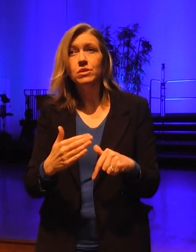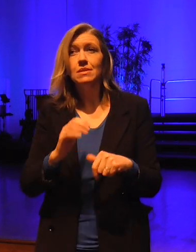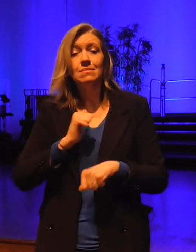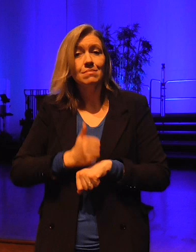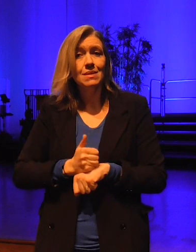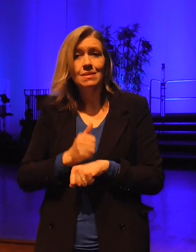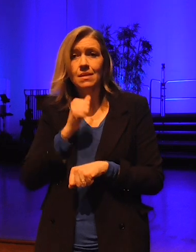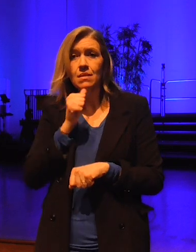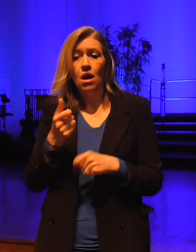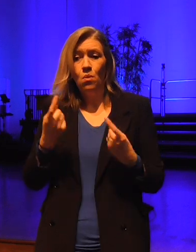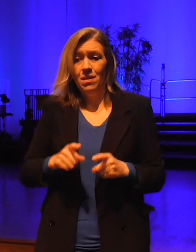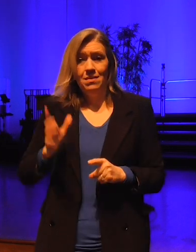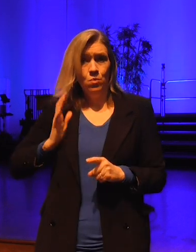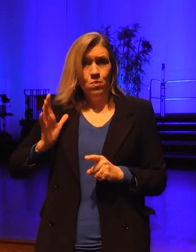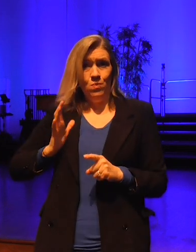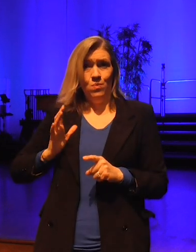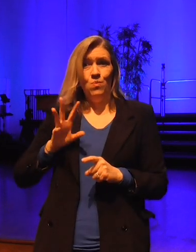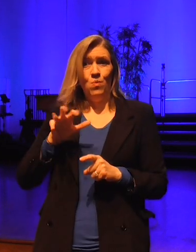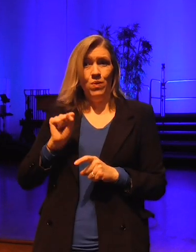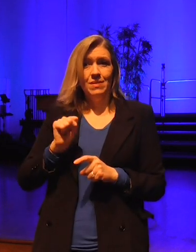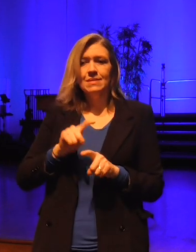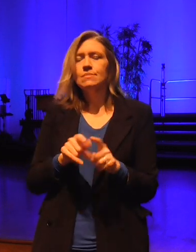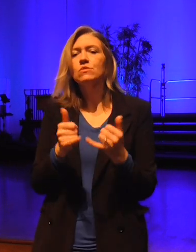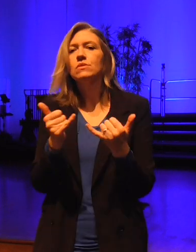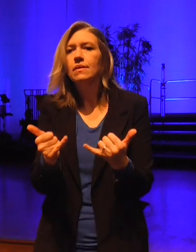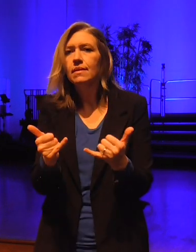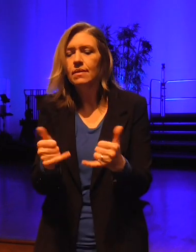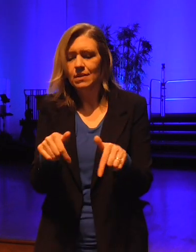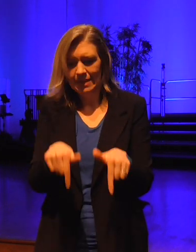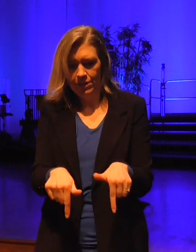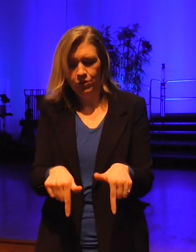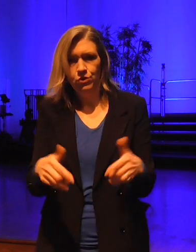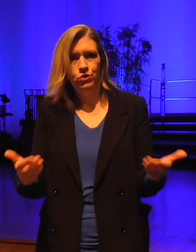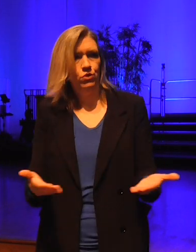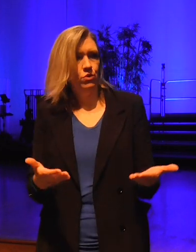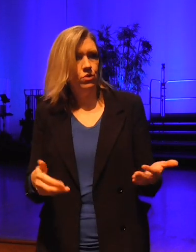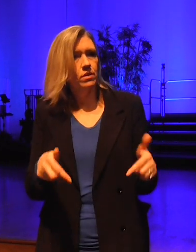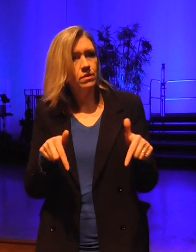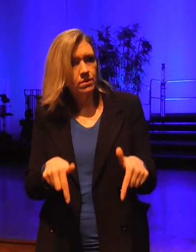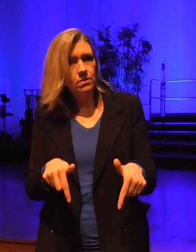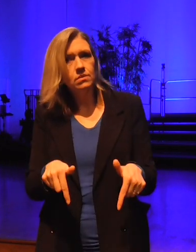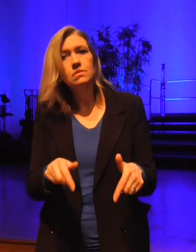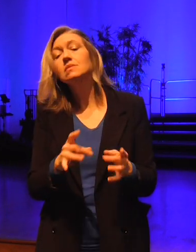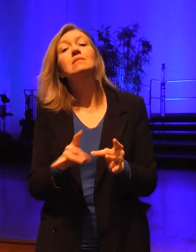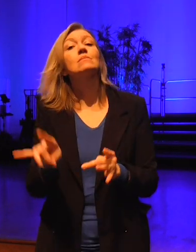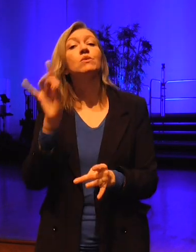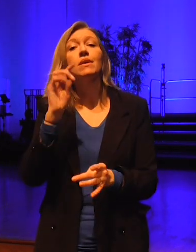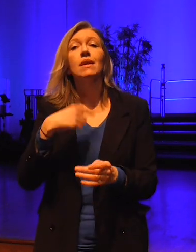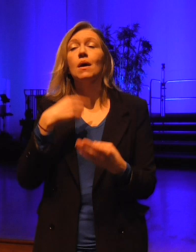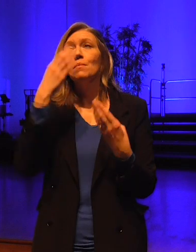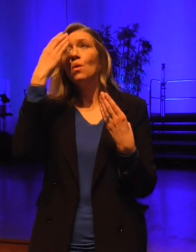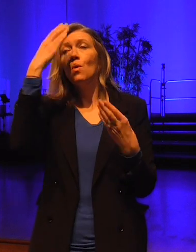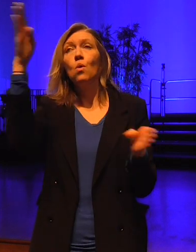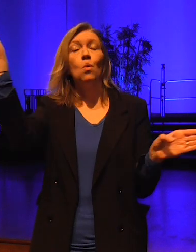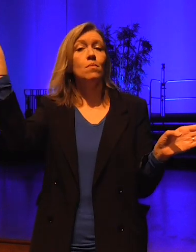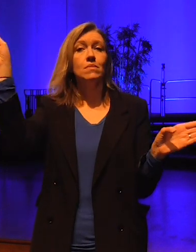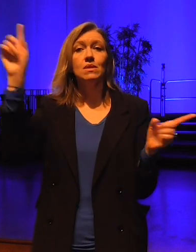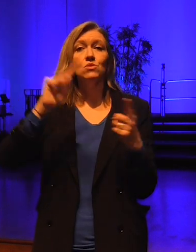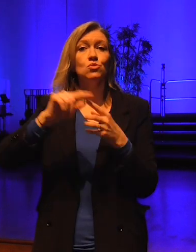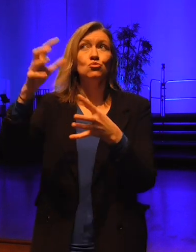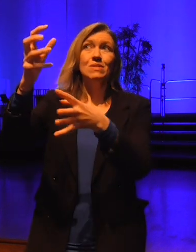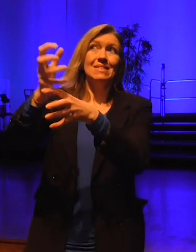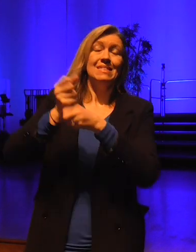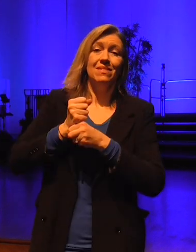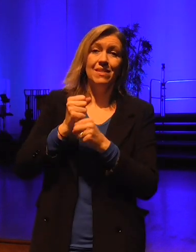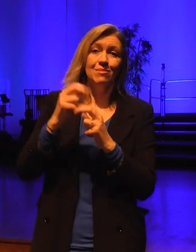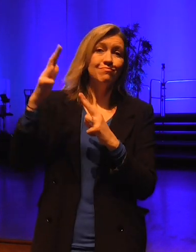what is right here and right now spirit I am open to receiving the highest and best good for my life